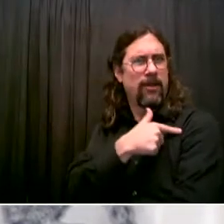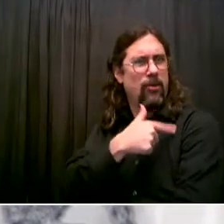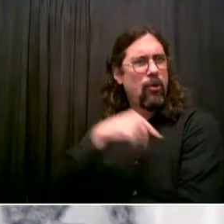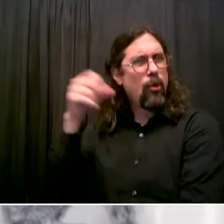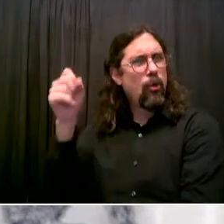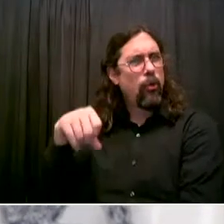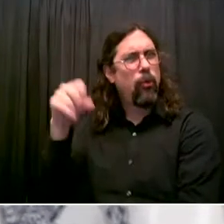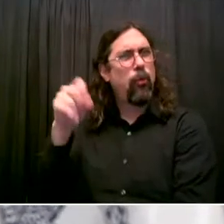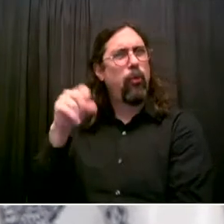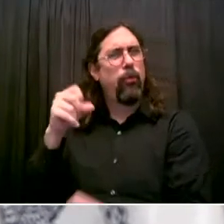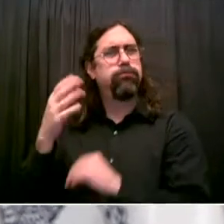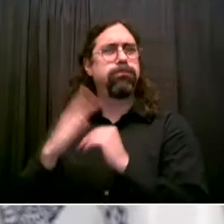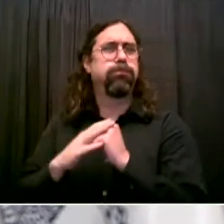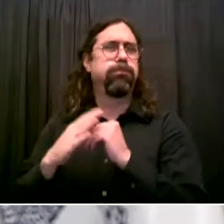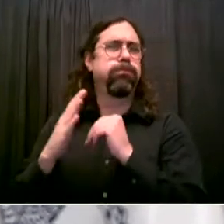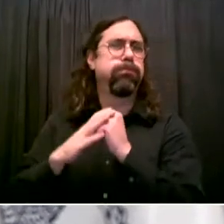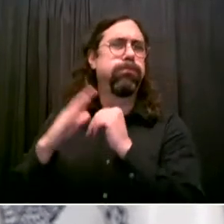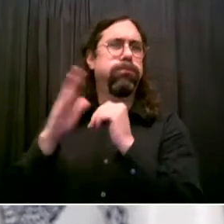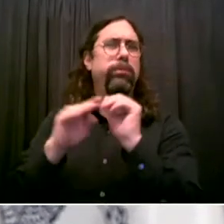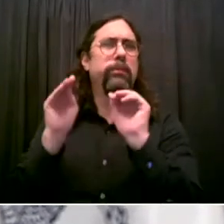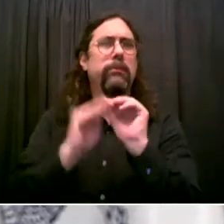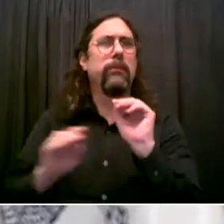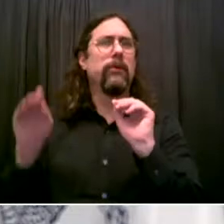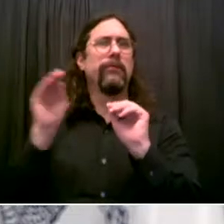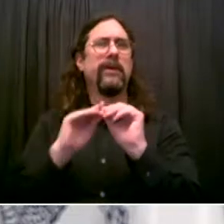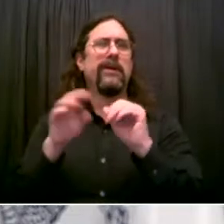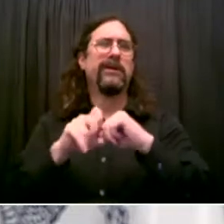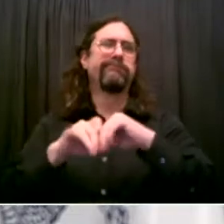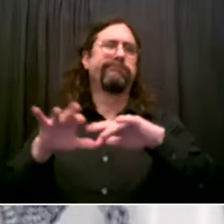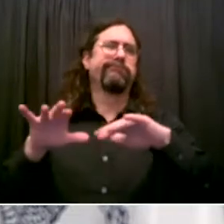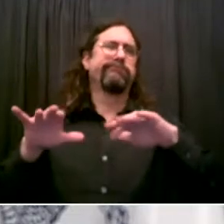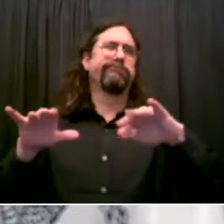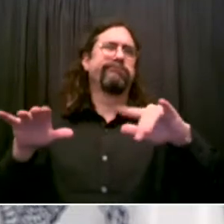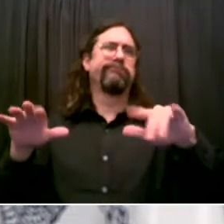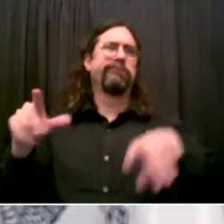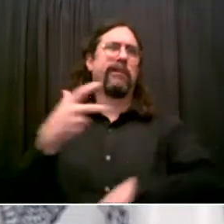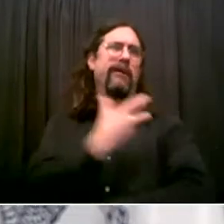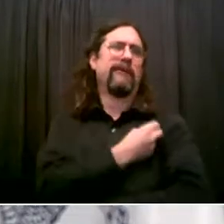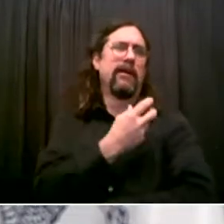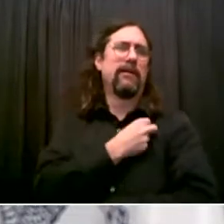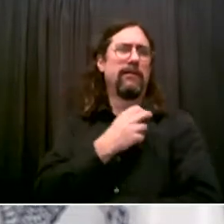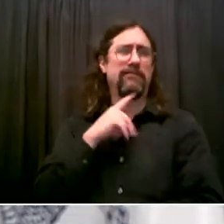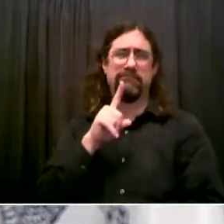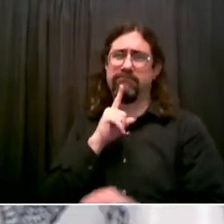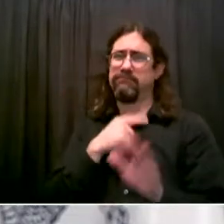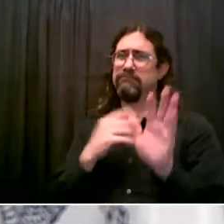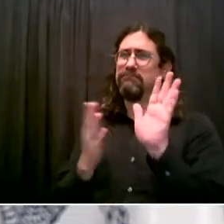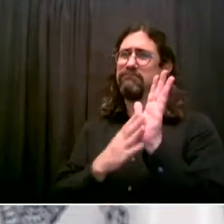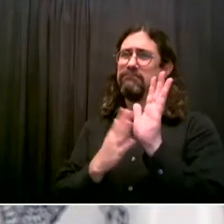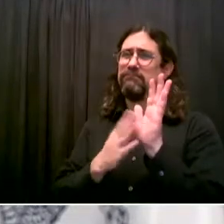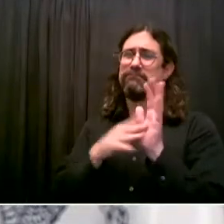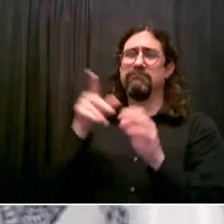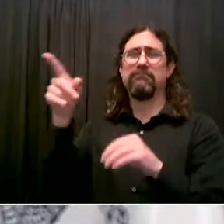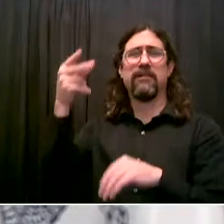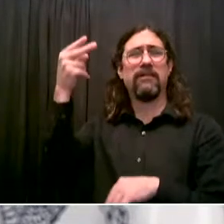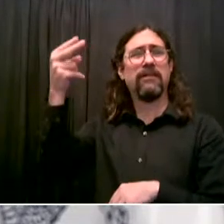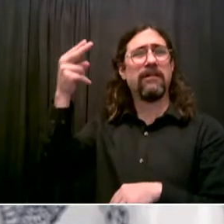WE HAVE A VACCINATION EFFORT.